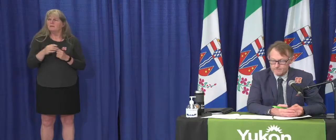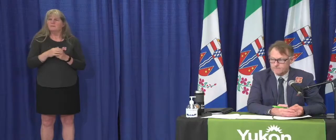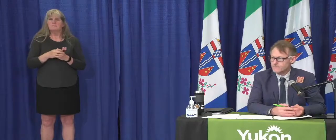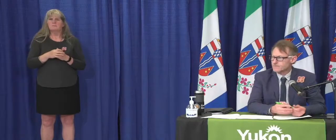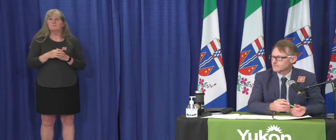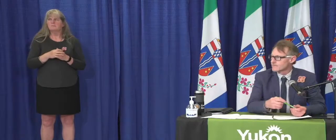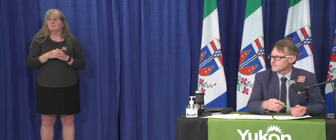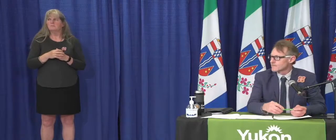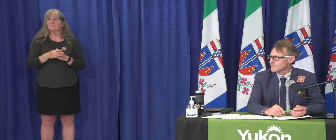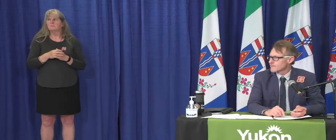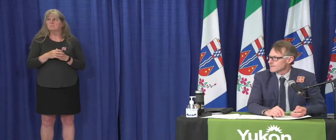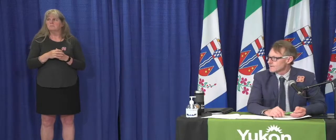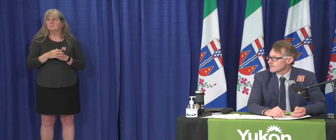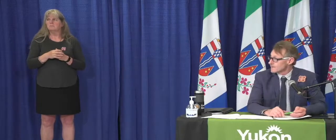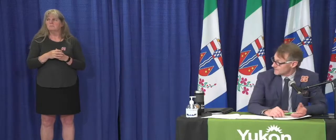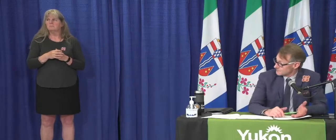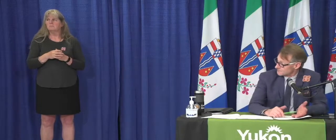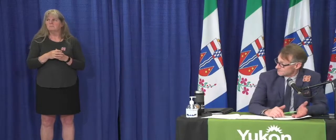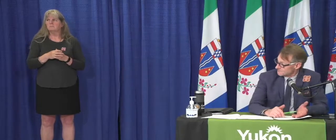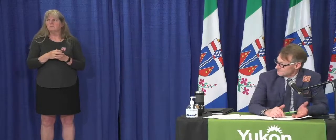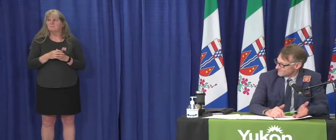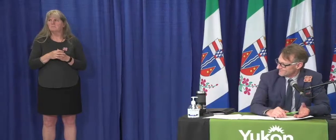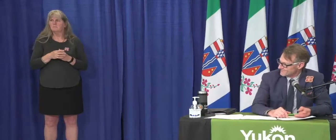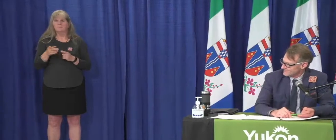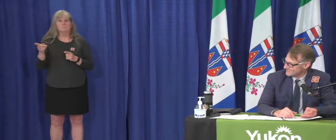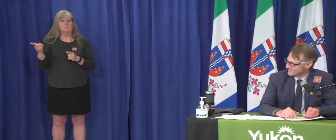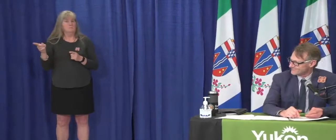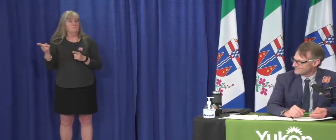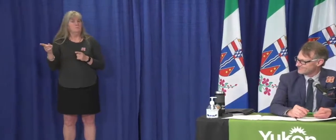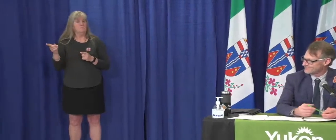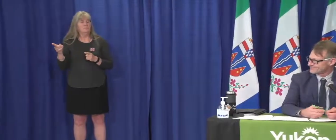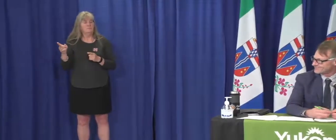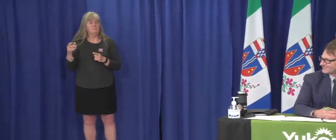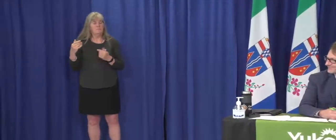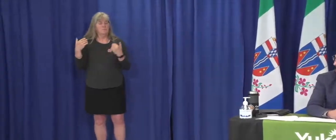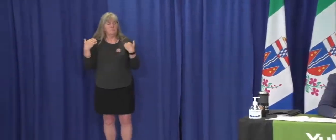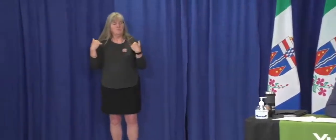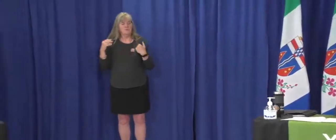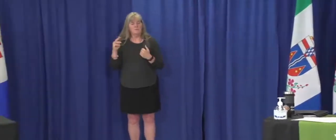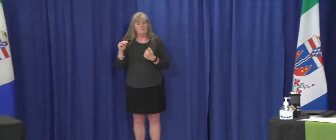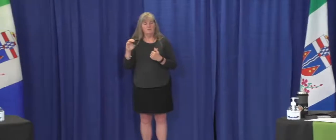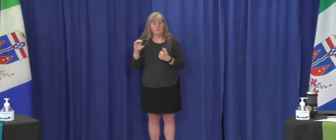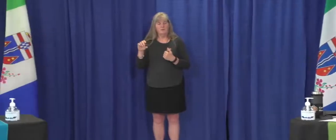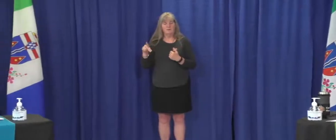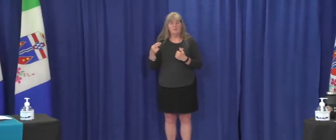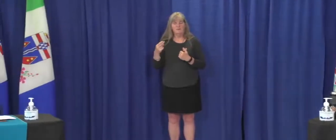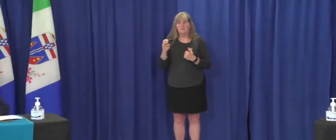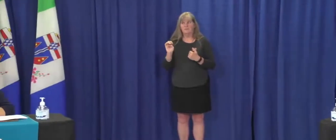these helpers are coming from?